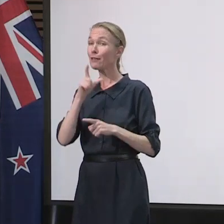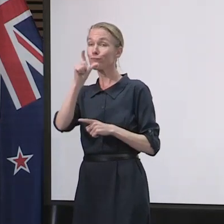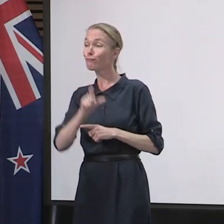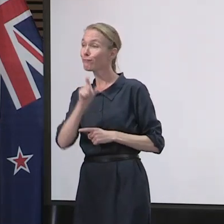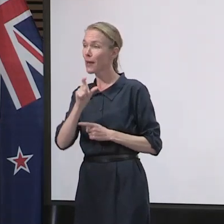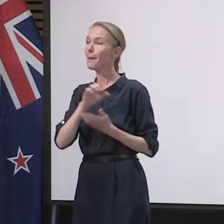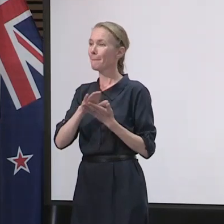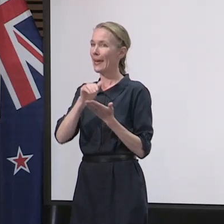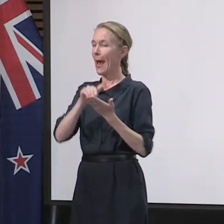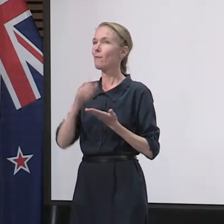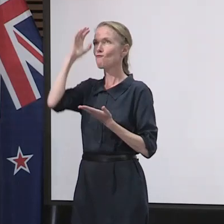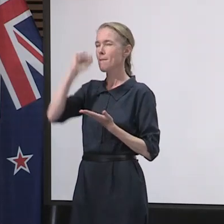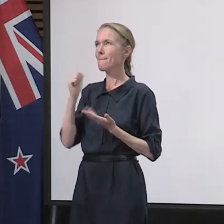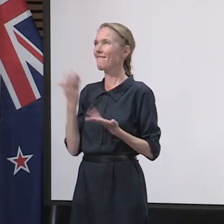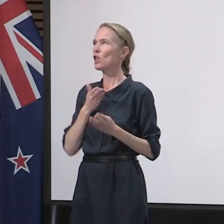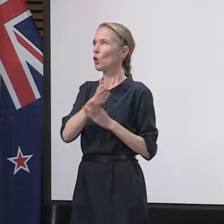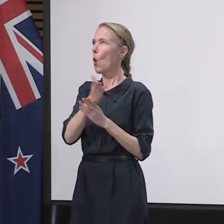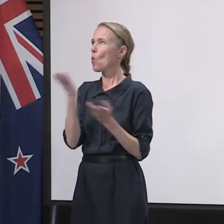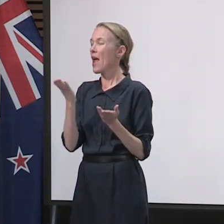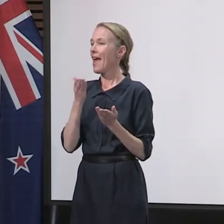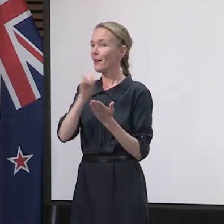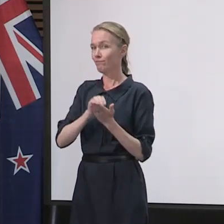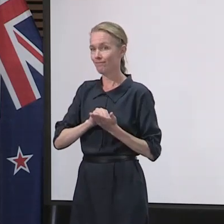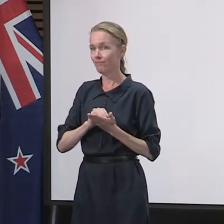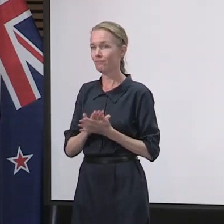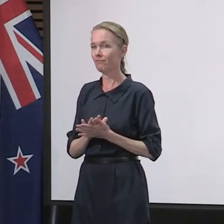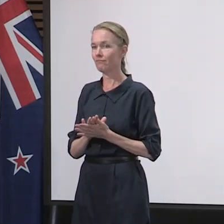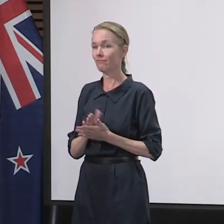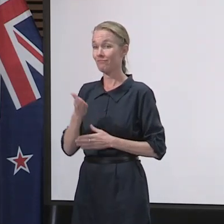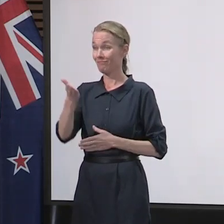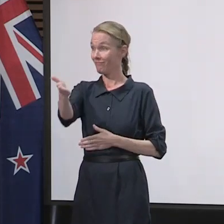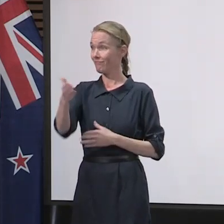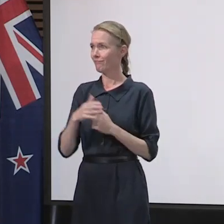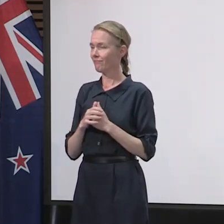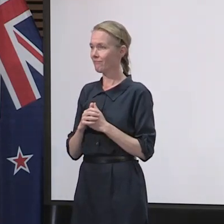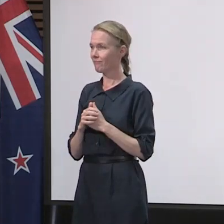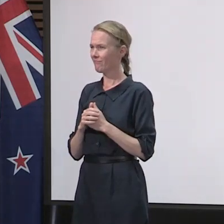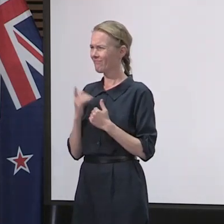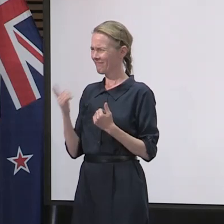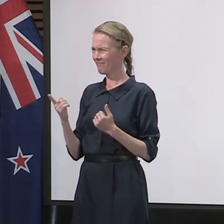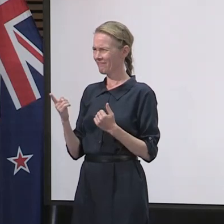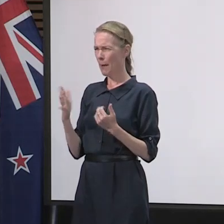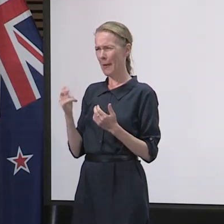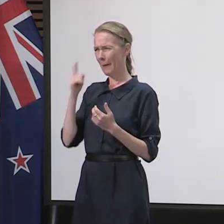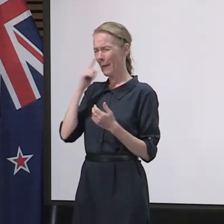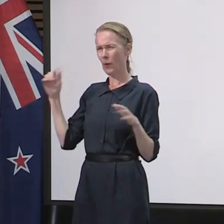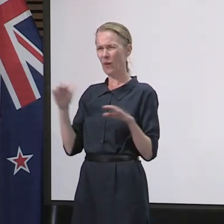to maintain a record, but it's helpful for people to scan, and they can quickly scan on the way in and they can create a record of where they've